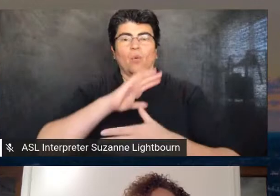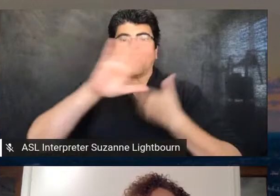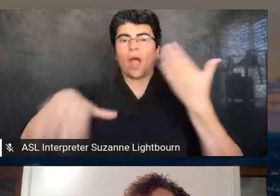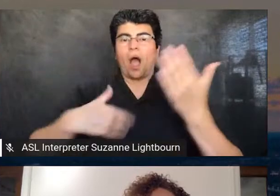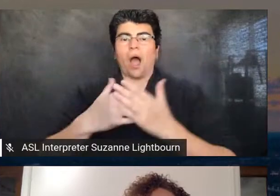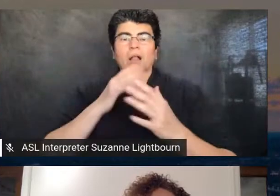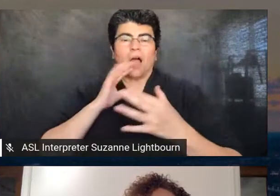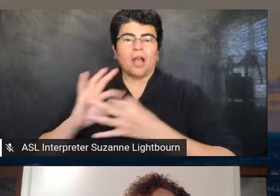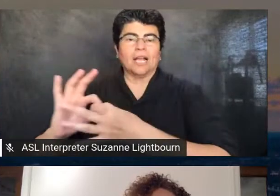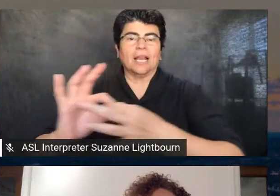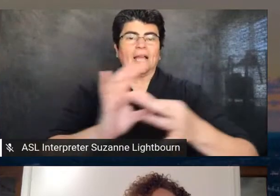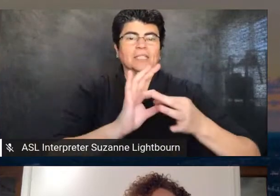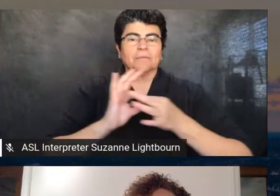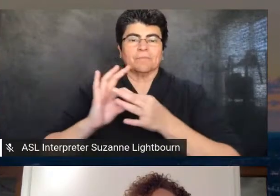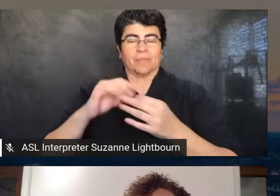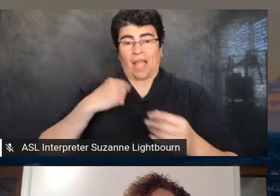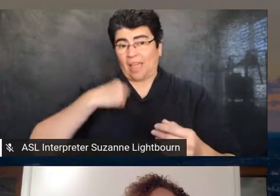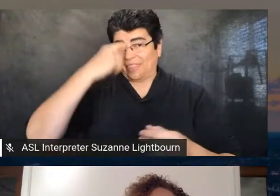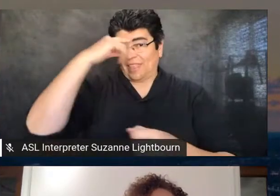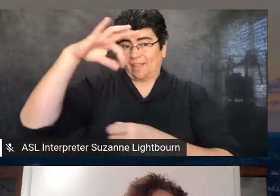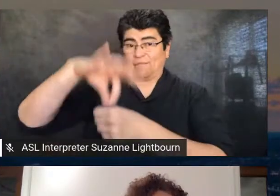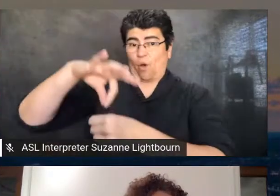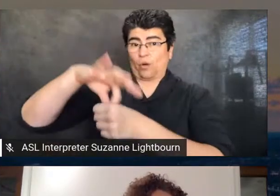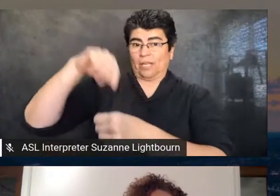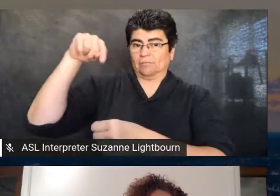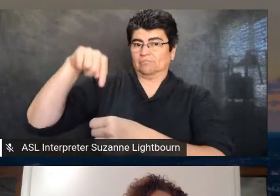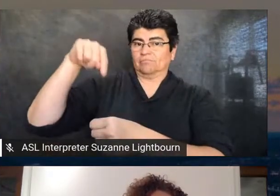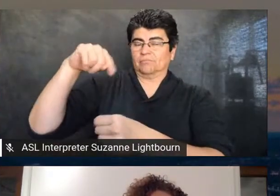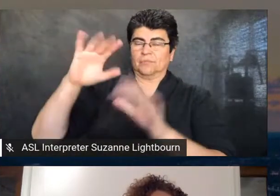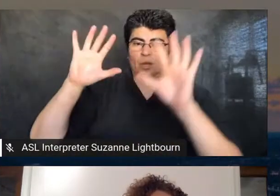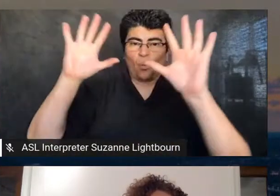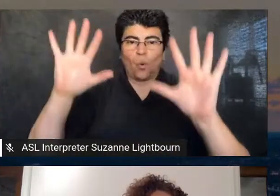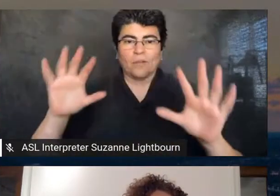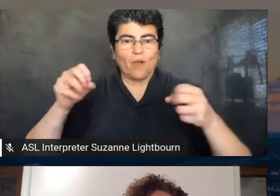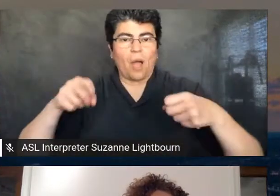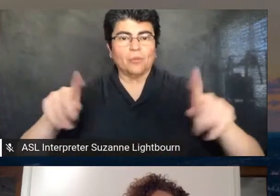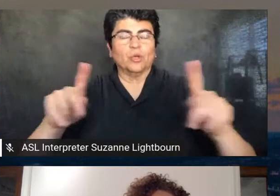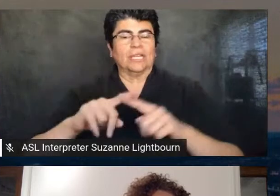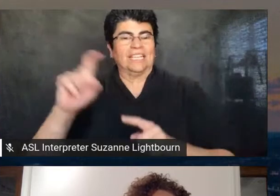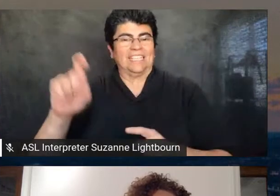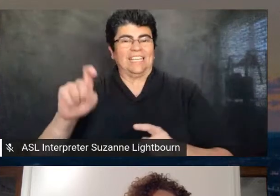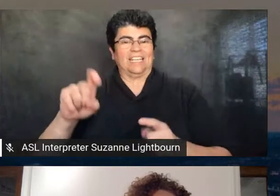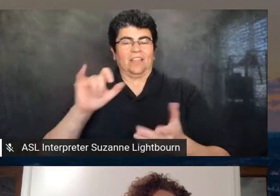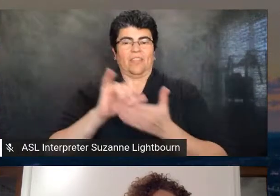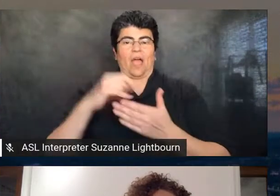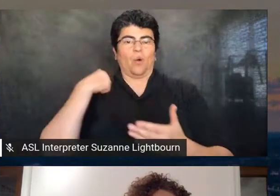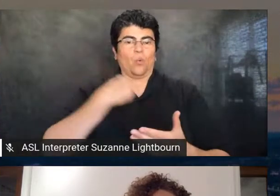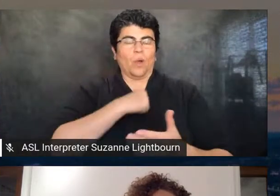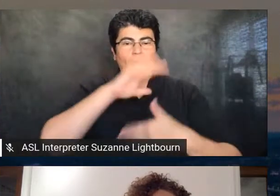I think voting is such a wonderful opportunity, and so needed, that we all collectively speak up